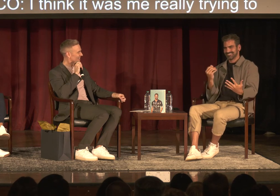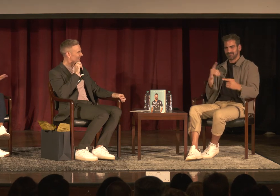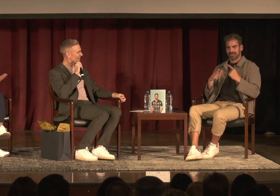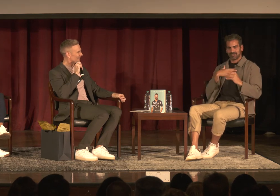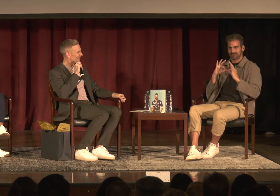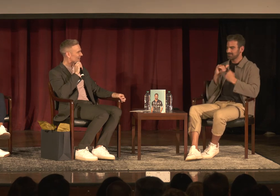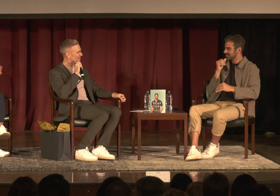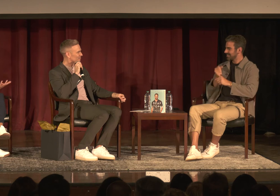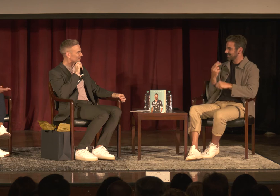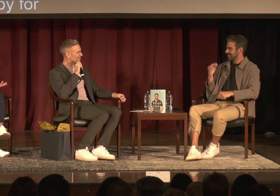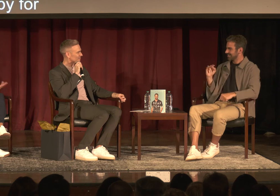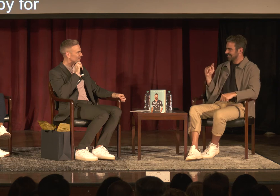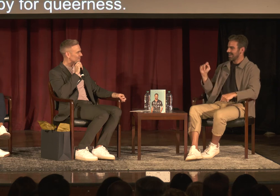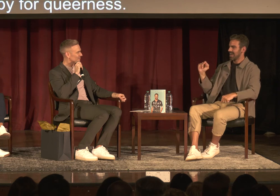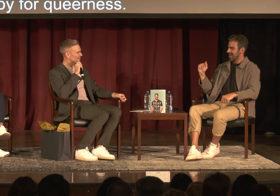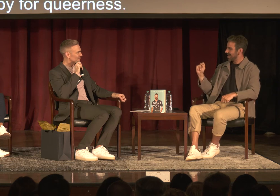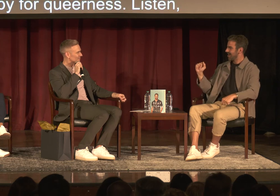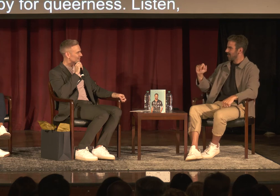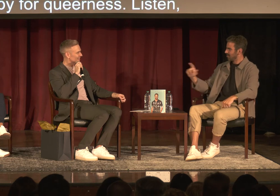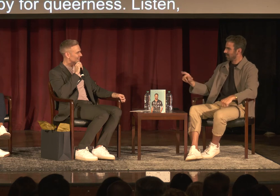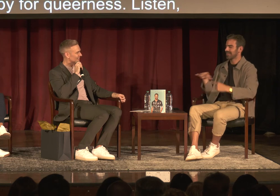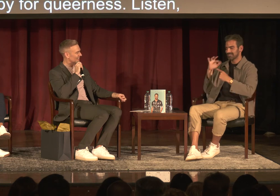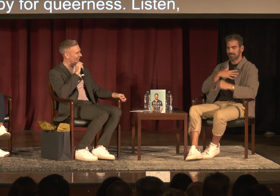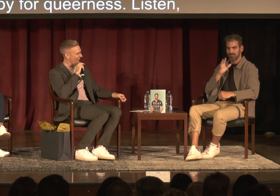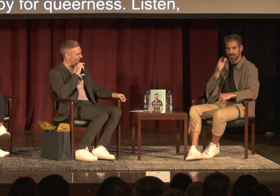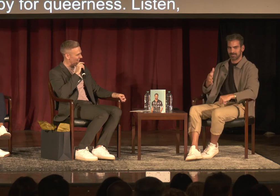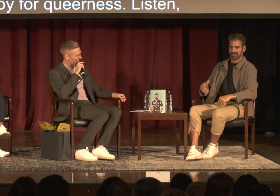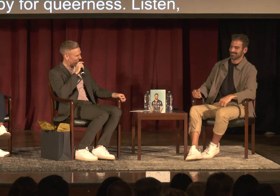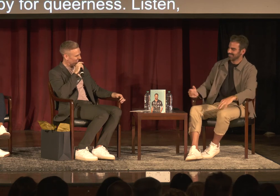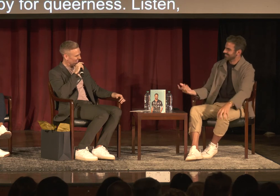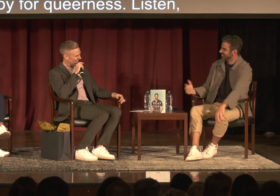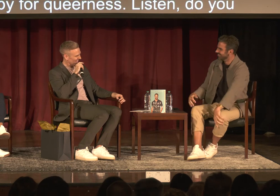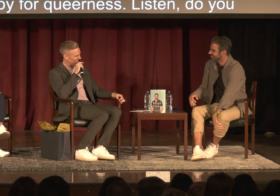Like, listen, do you see all the pink? I mean, my family still didn't get the hint at all except my grandmother.